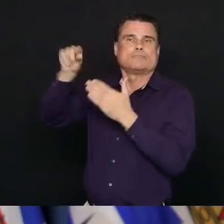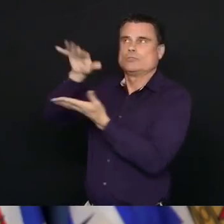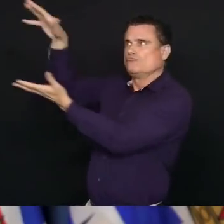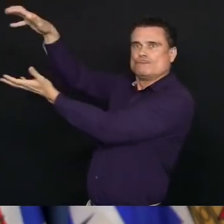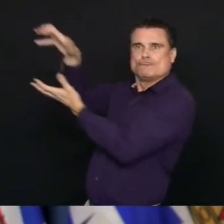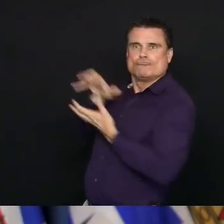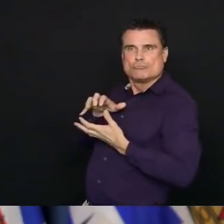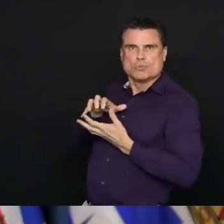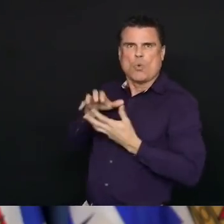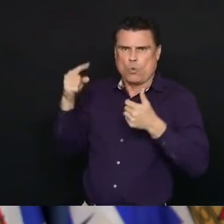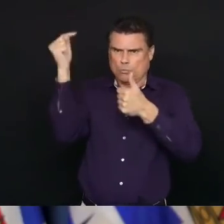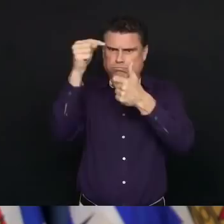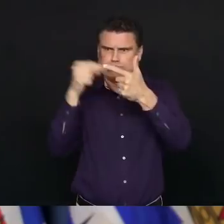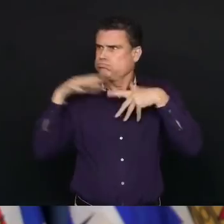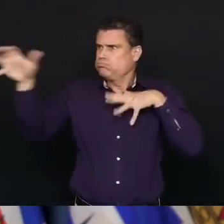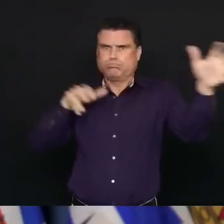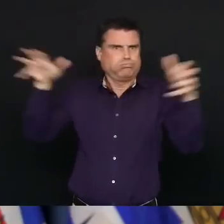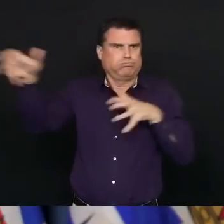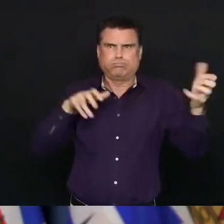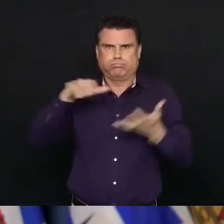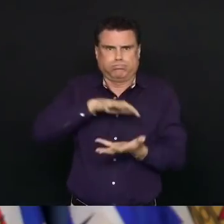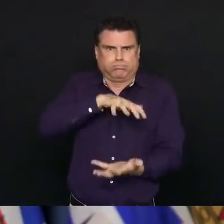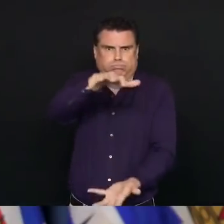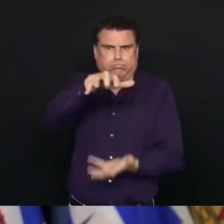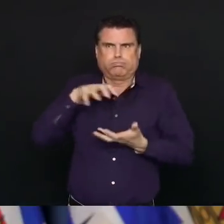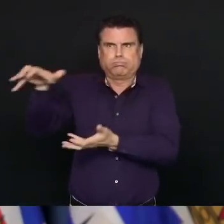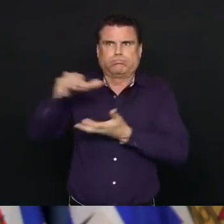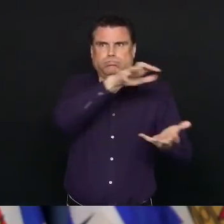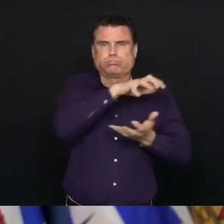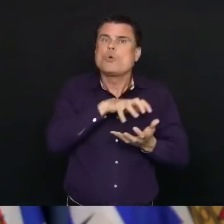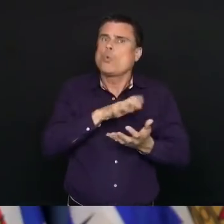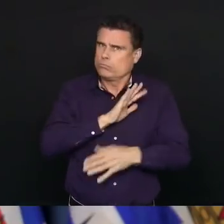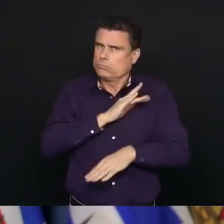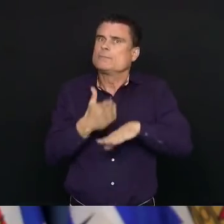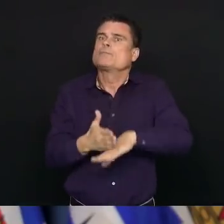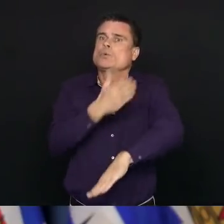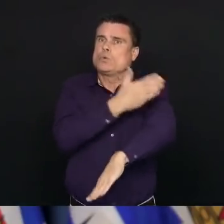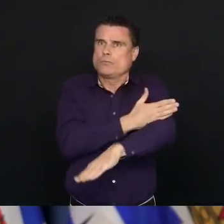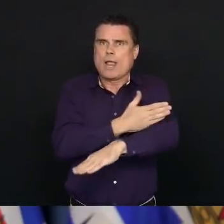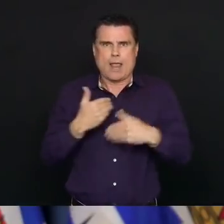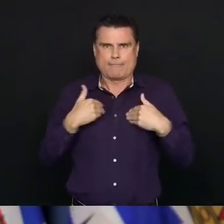From the federal government we received 950,000 surgical masks and many more. We are making incremental progress